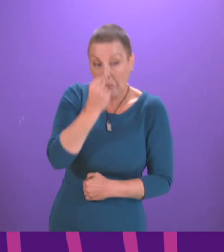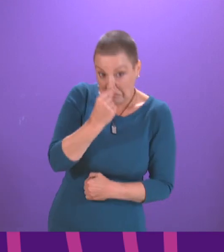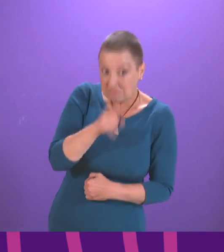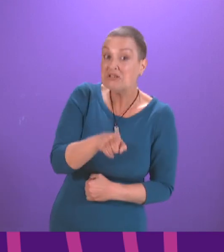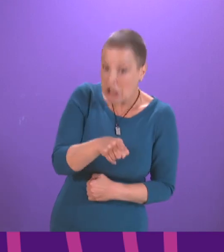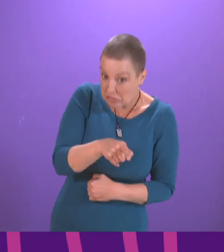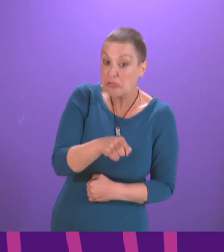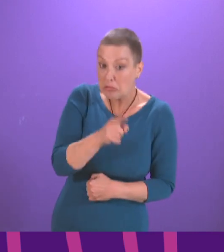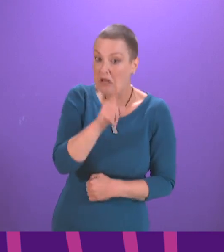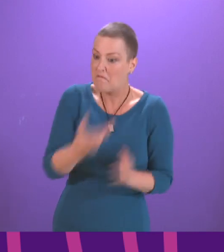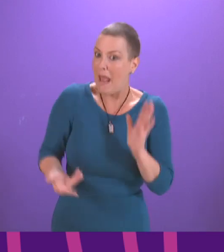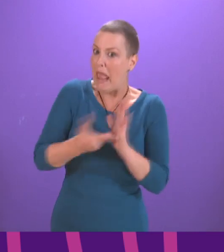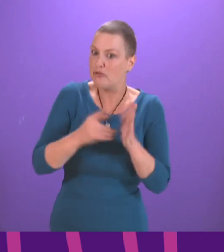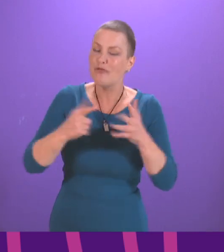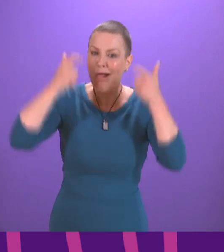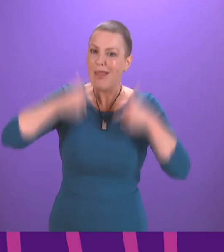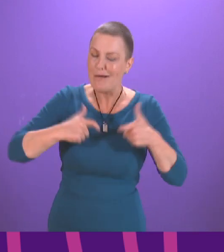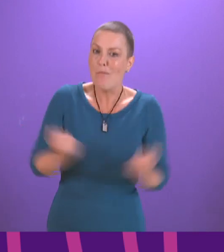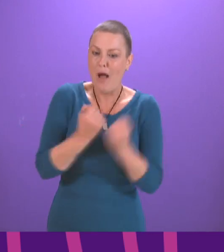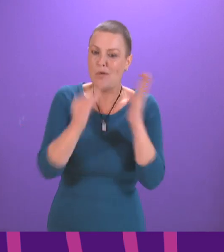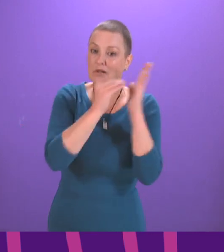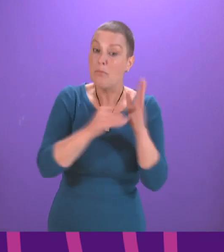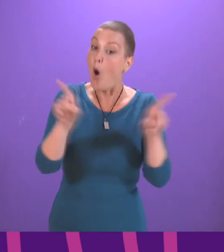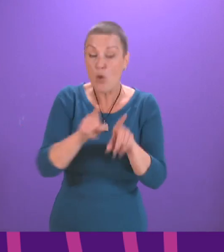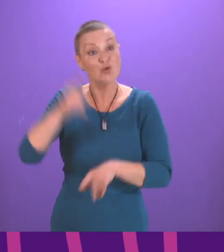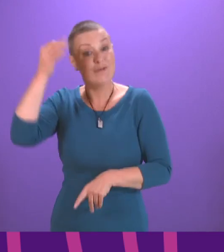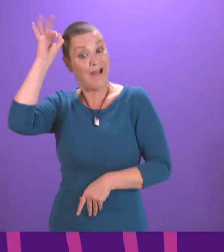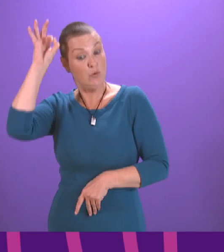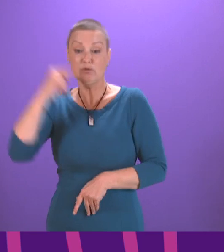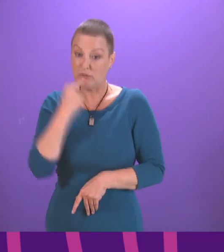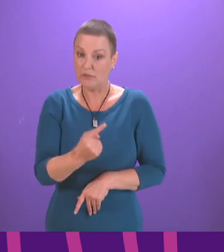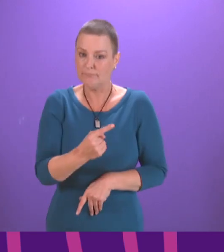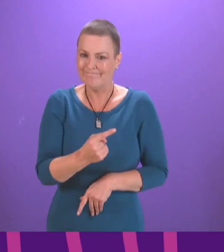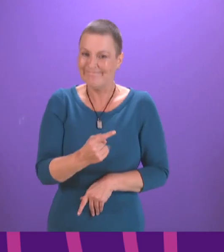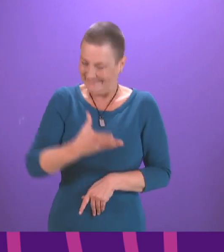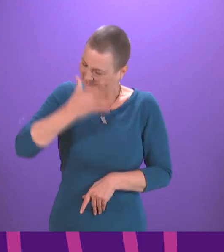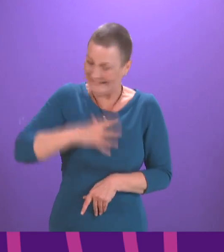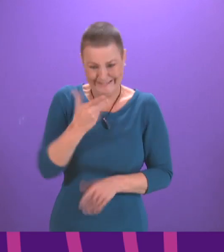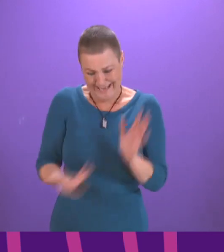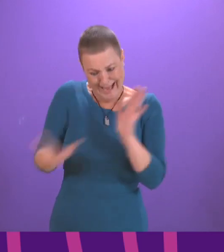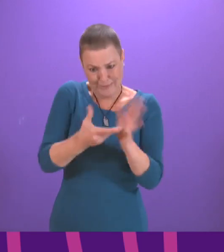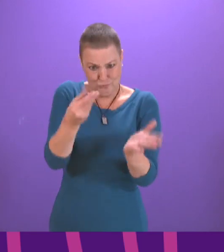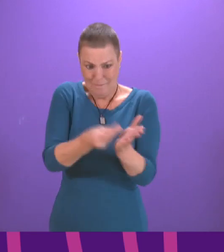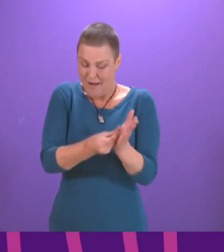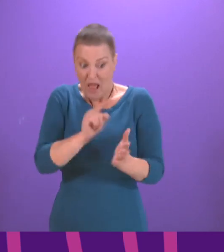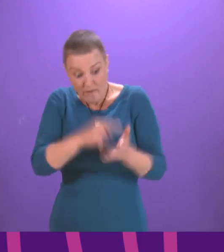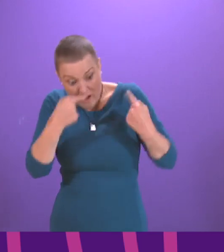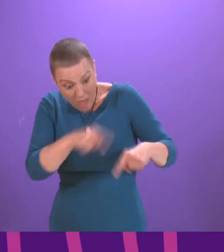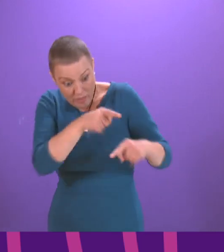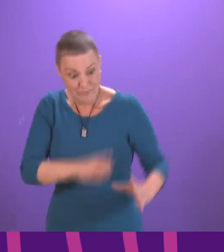for that, but the case has also been made by local authorities, which I also think is valid, that that would require additional resources to allow those enforcement powers